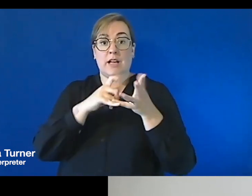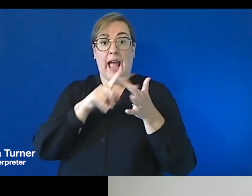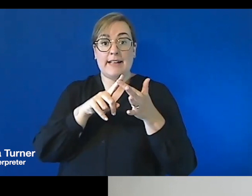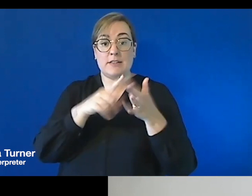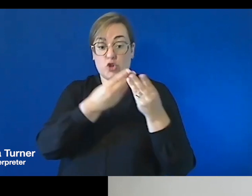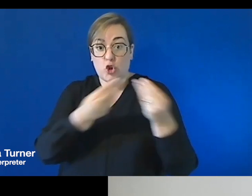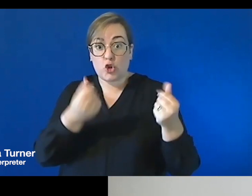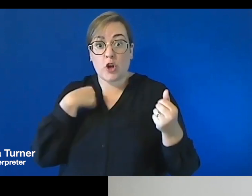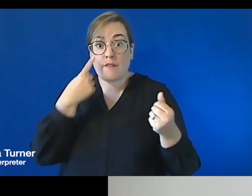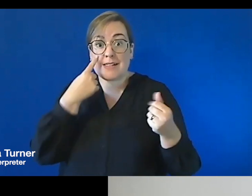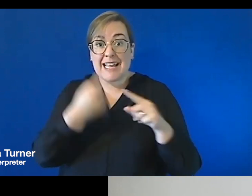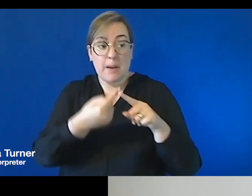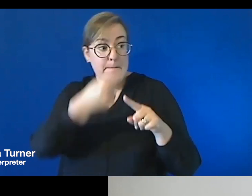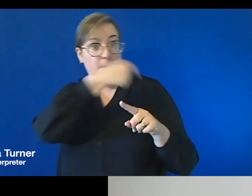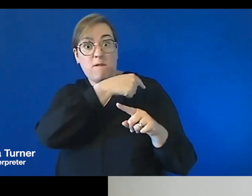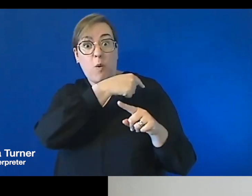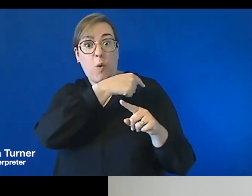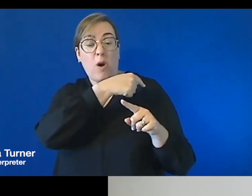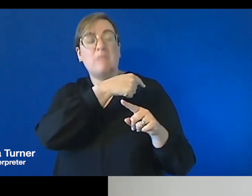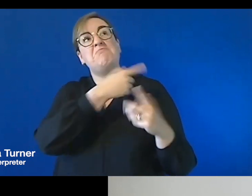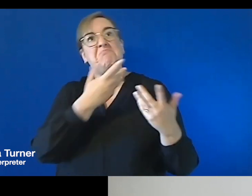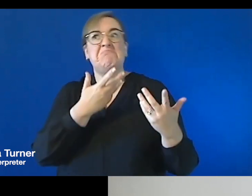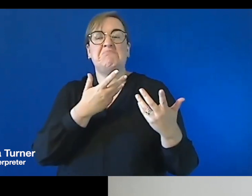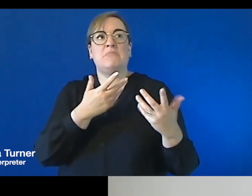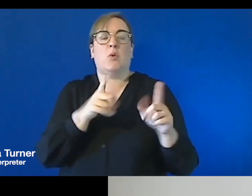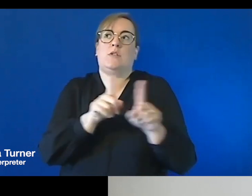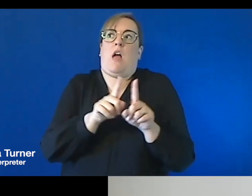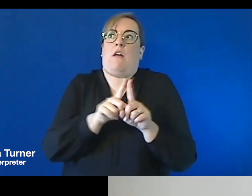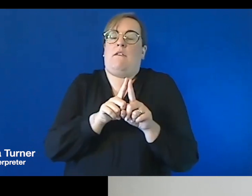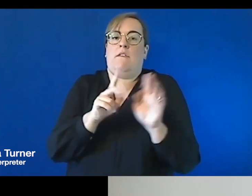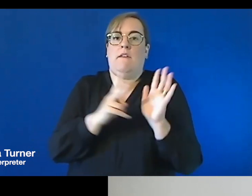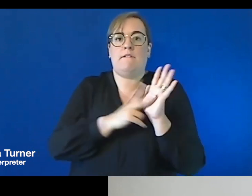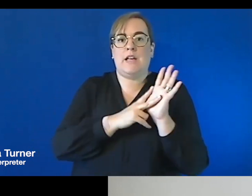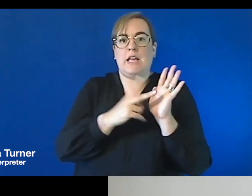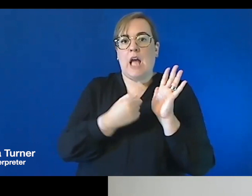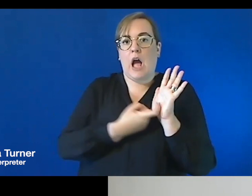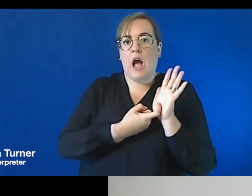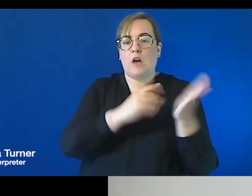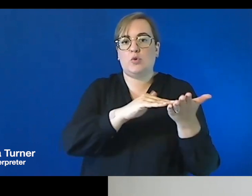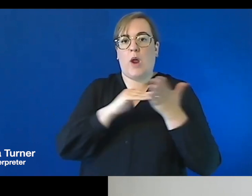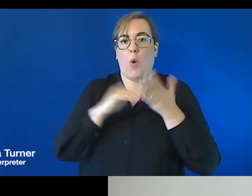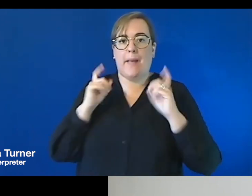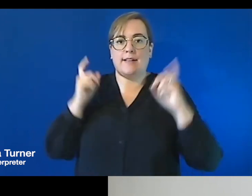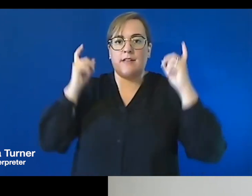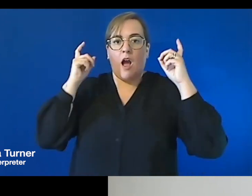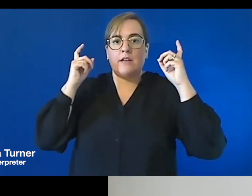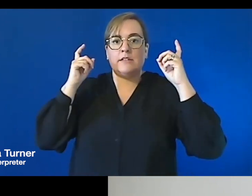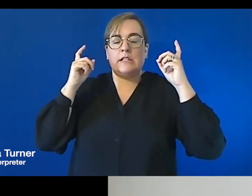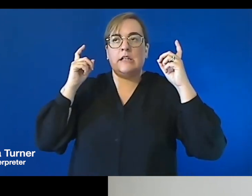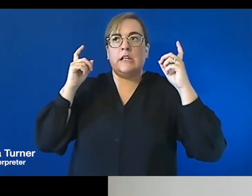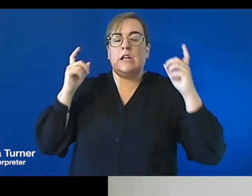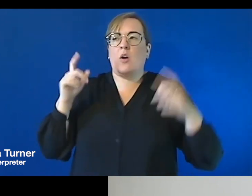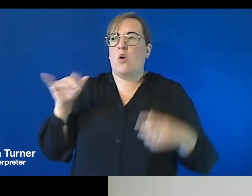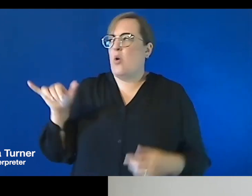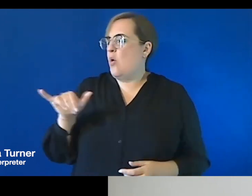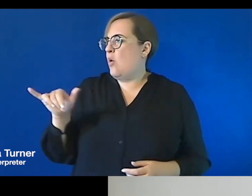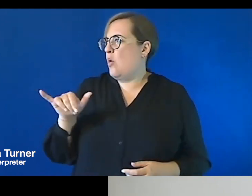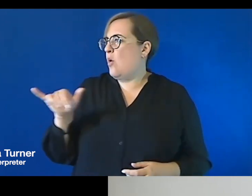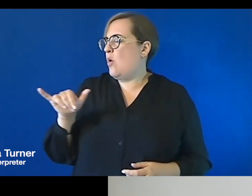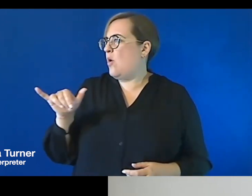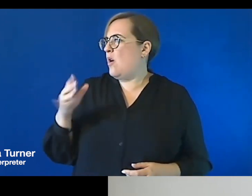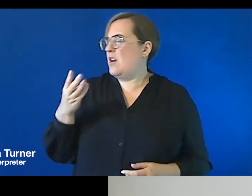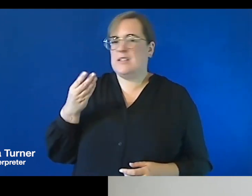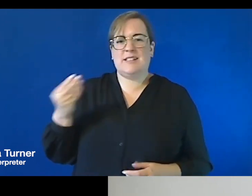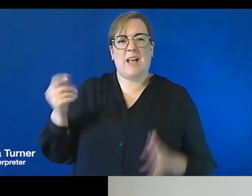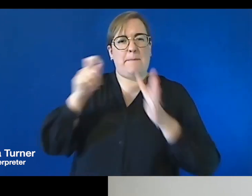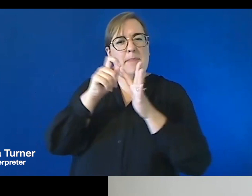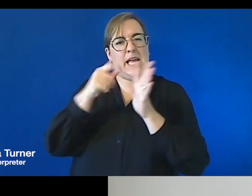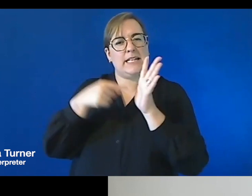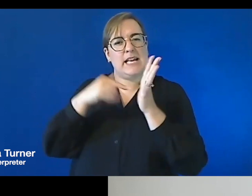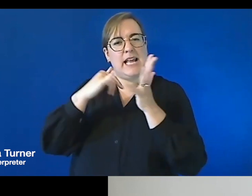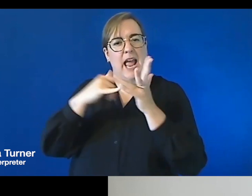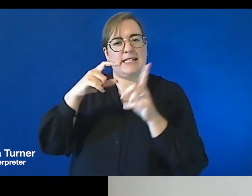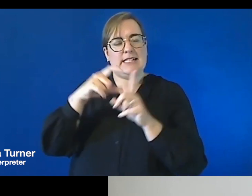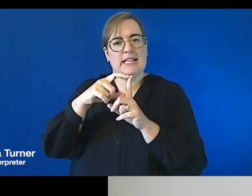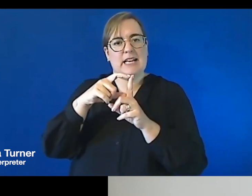it was about like VR against anxiety, or some slight PTSD, but in case of bipolar disorder,